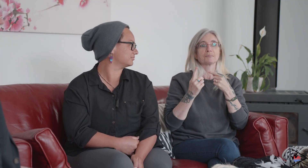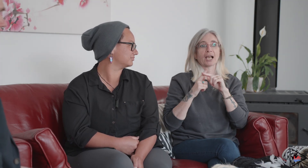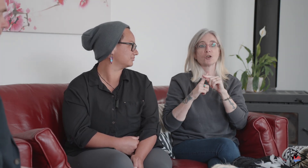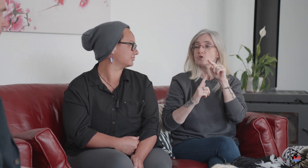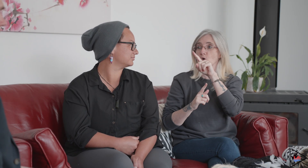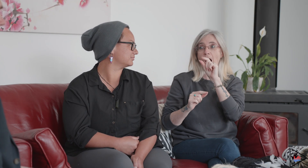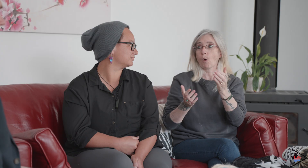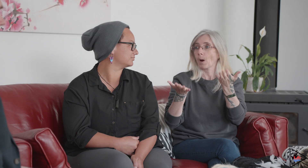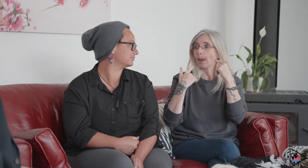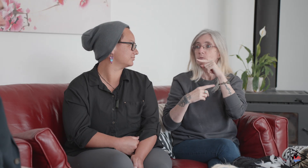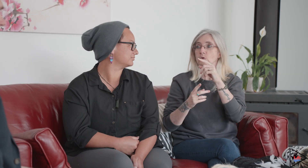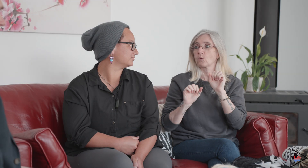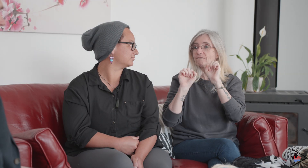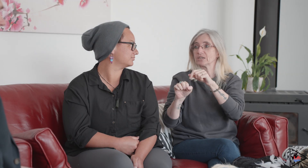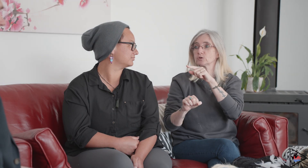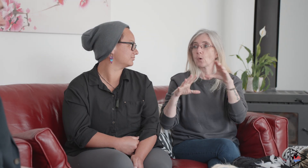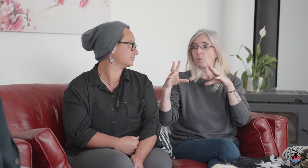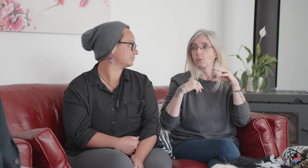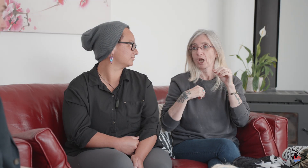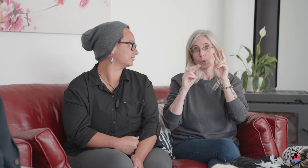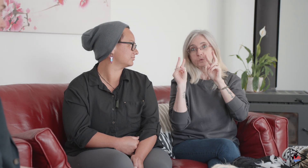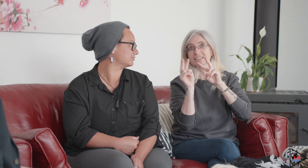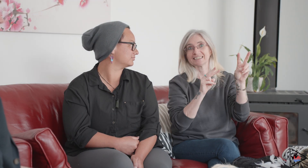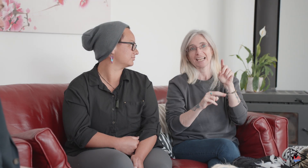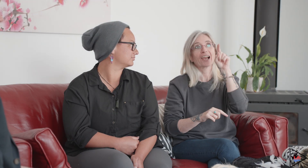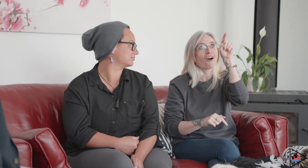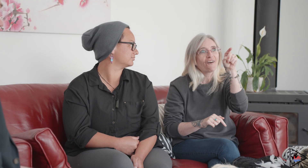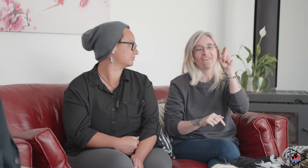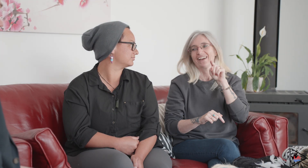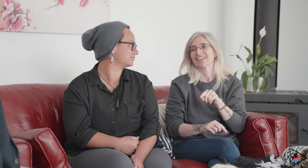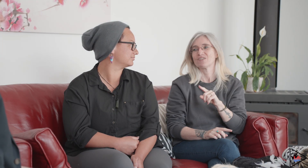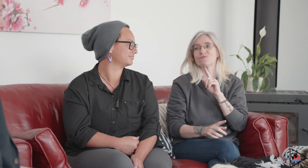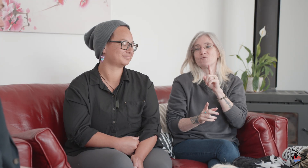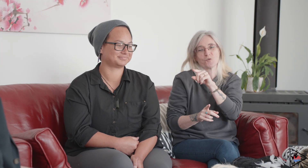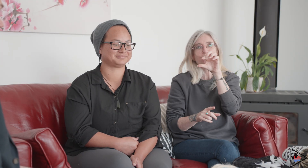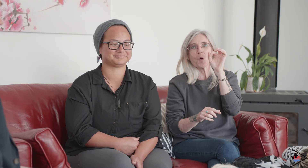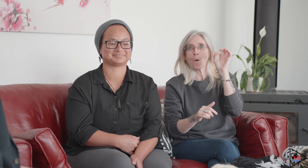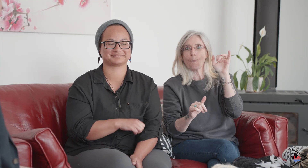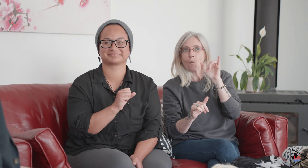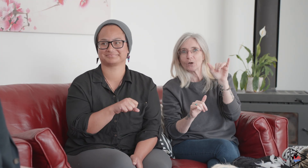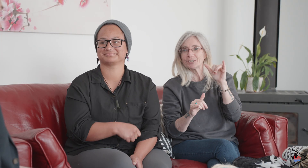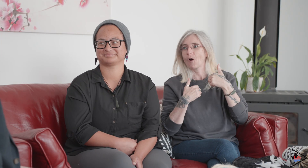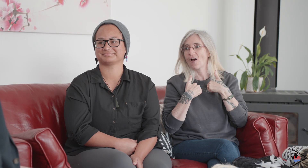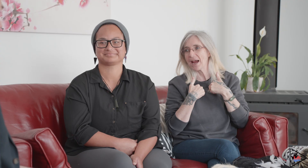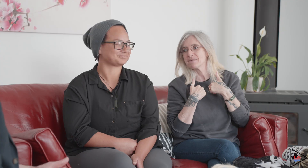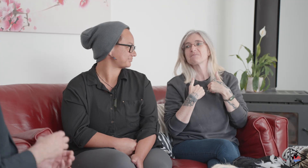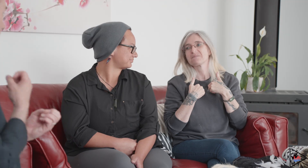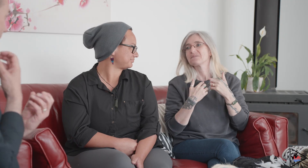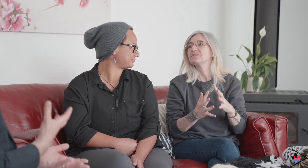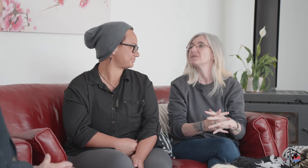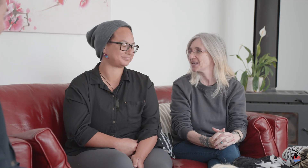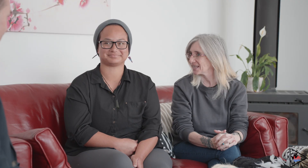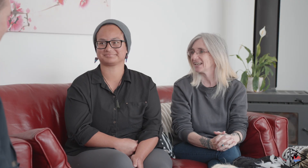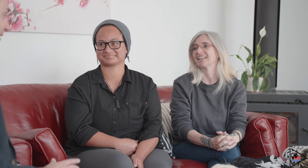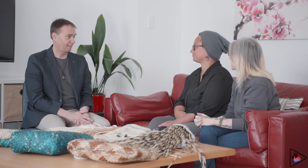our names are on also acknowledged there and you can go in and have a look at any time and